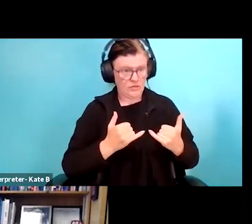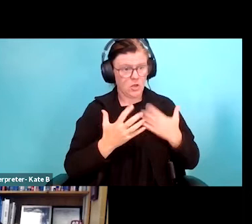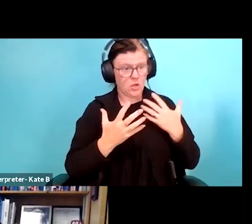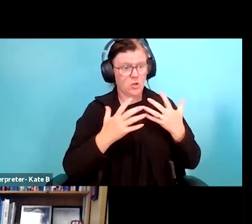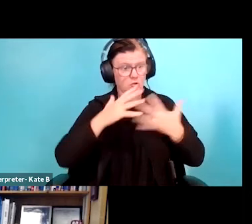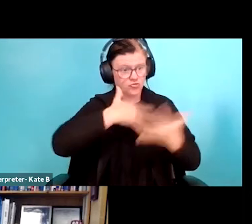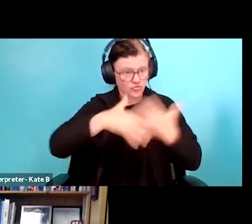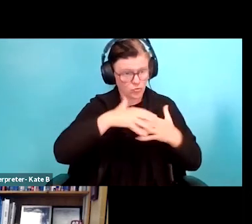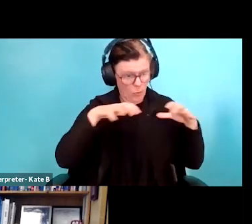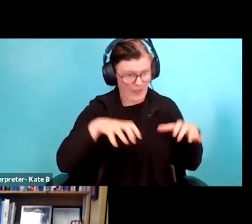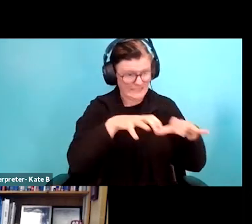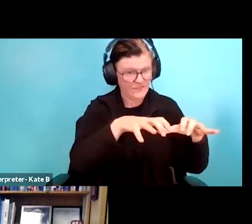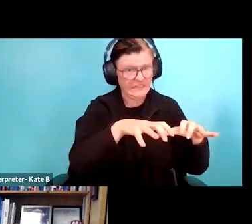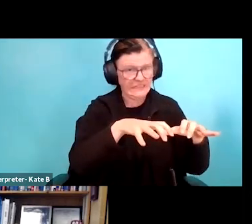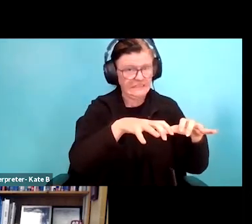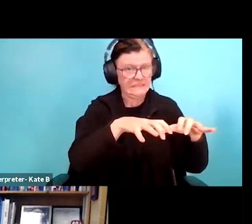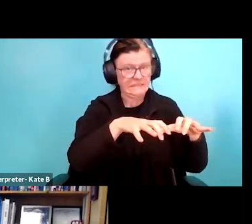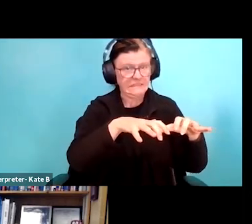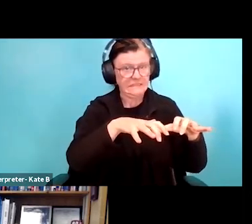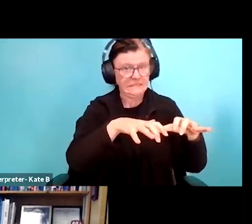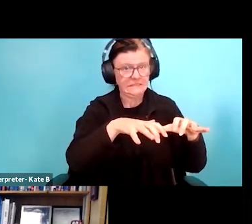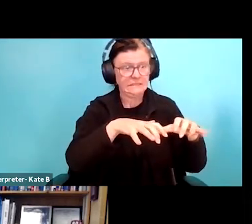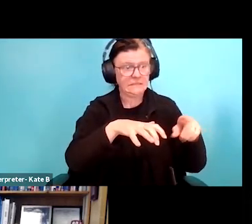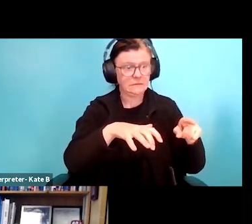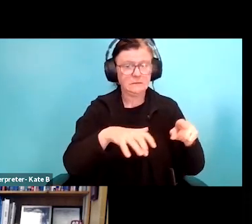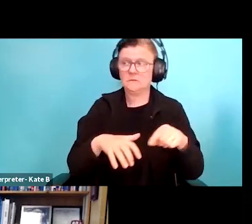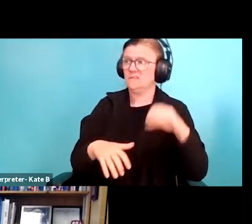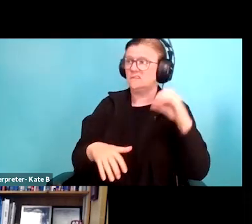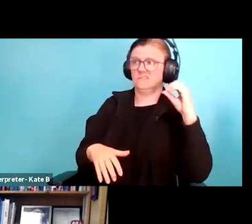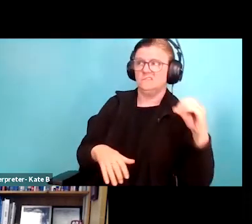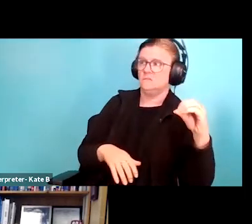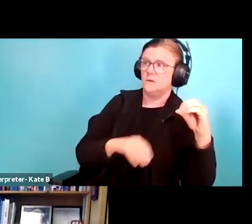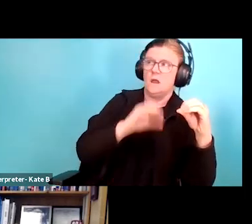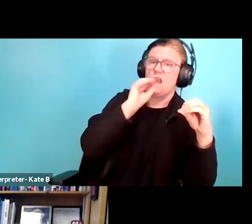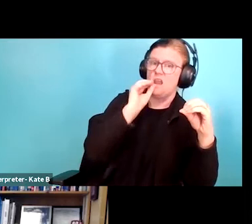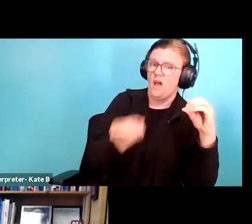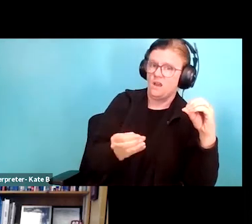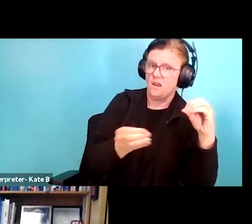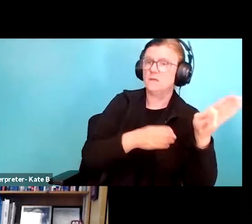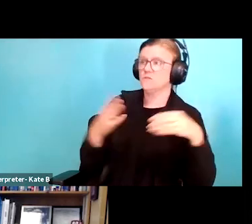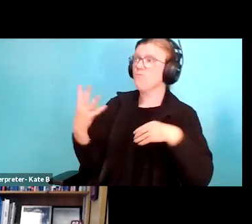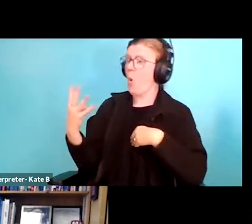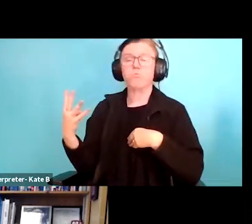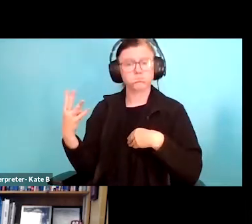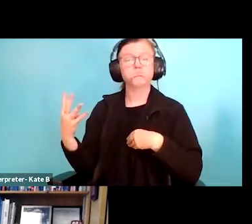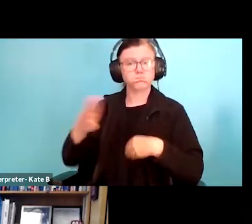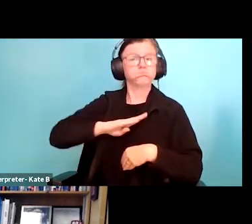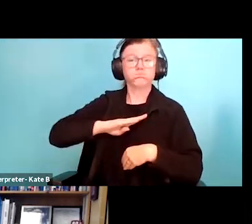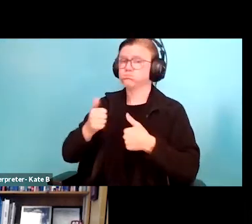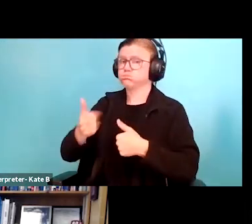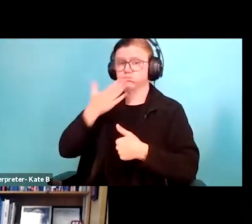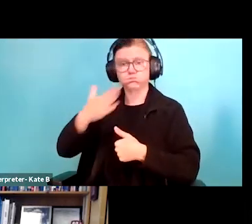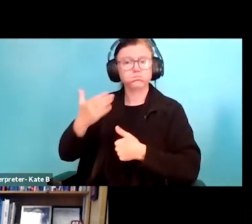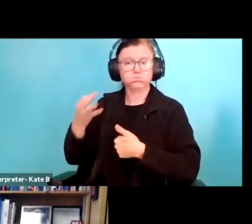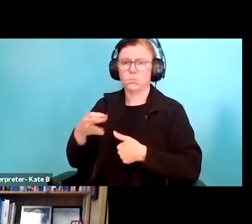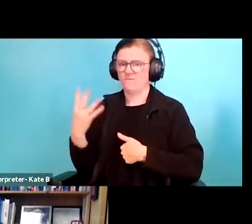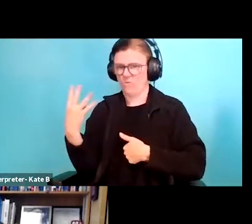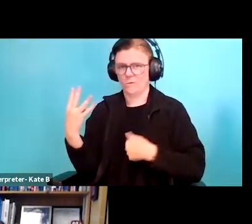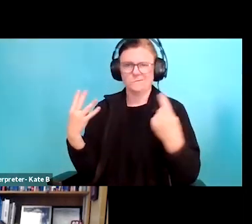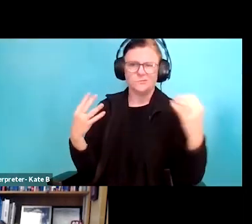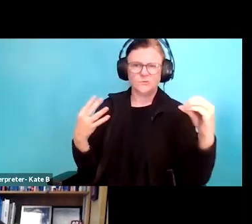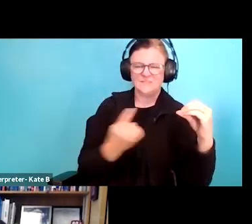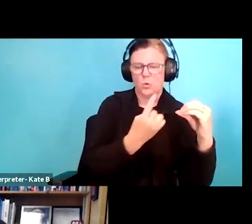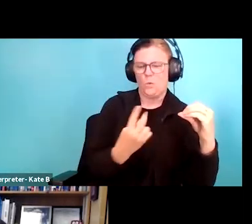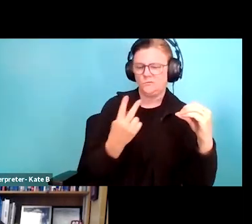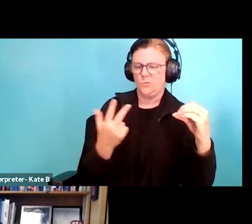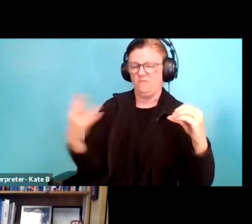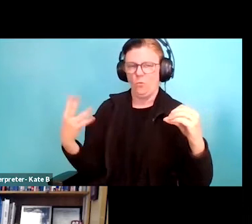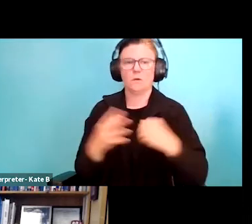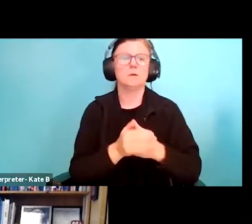people could respond to not at all too very much we looked at quantity of social connections. So